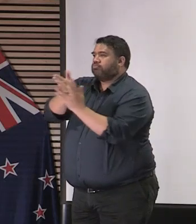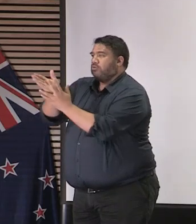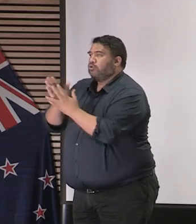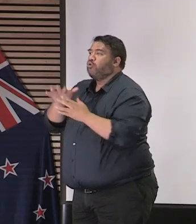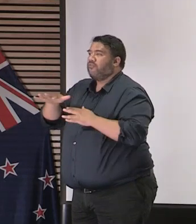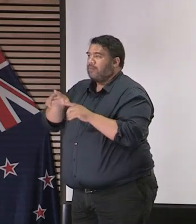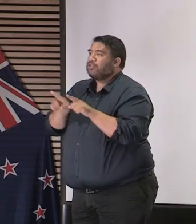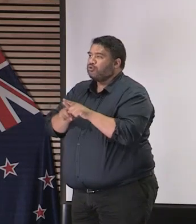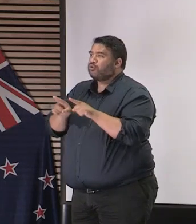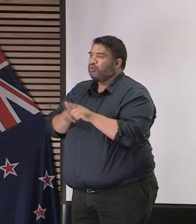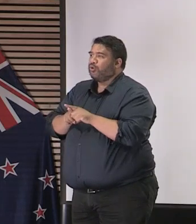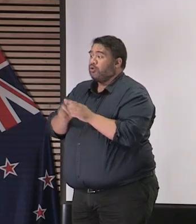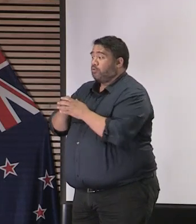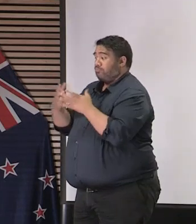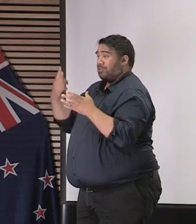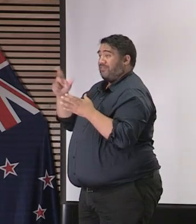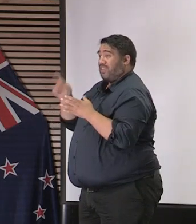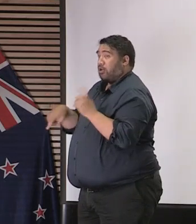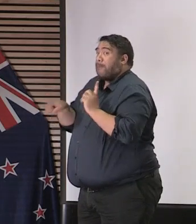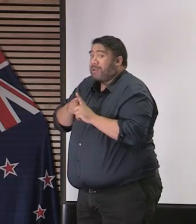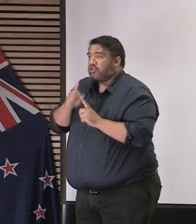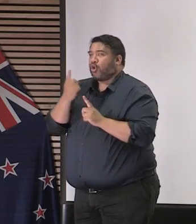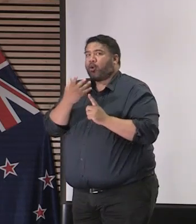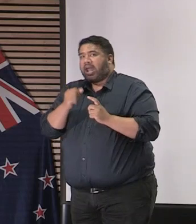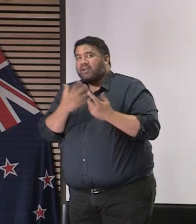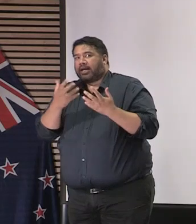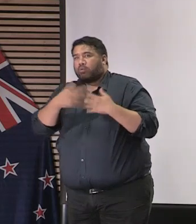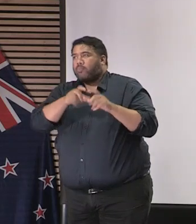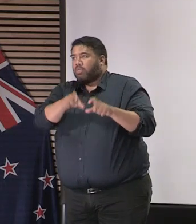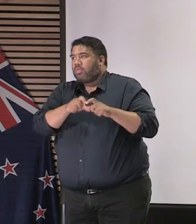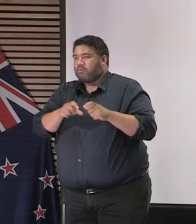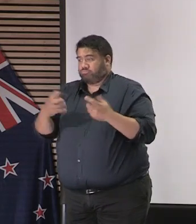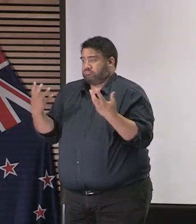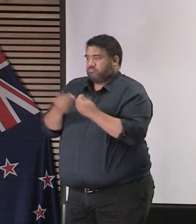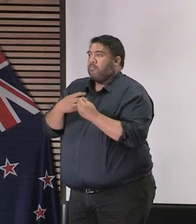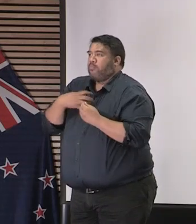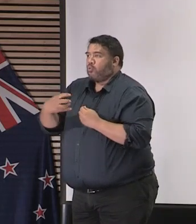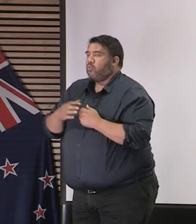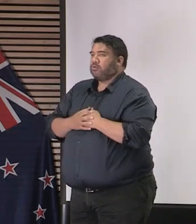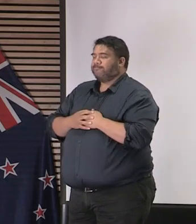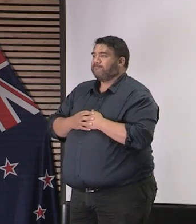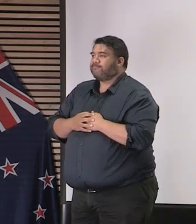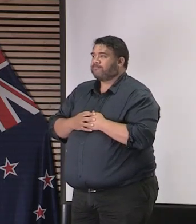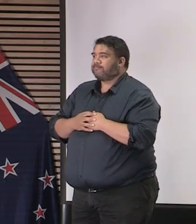they need to be and then potentially have those delivered to families as well. That potentially increases